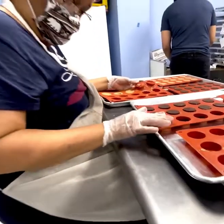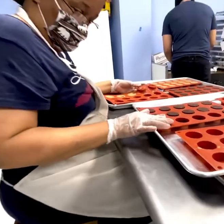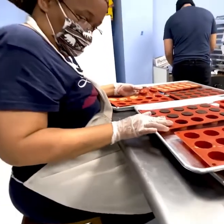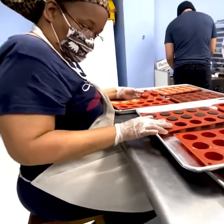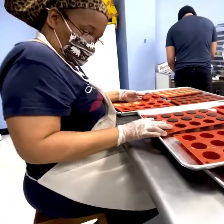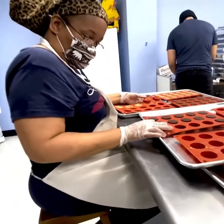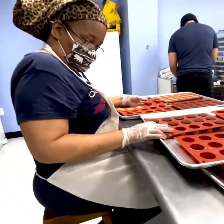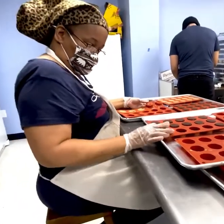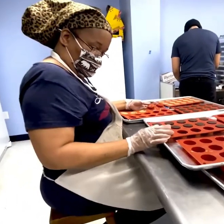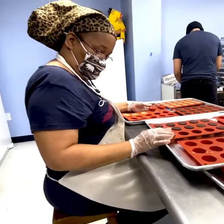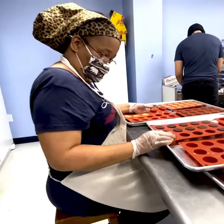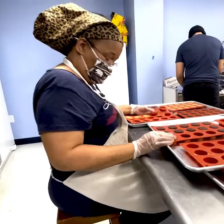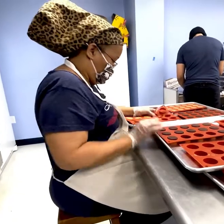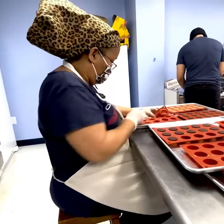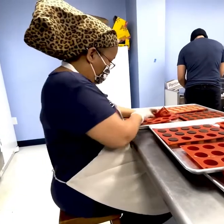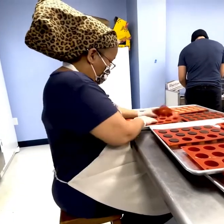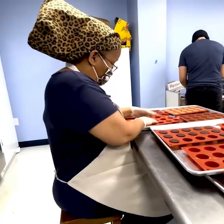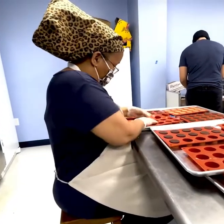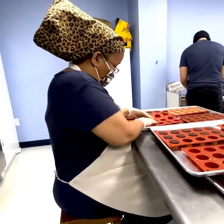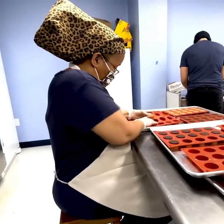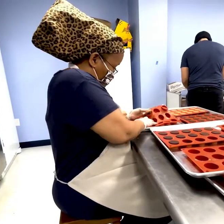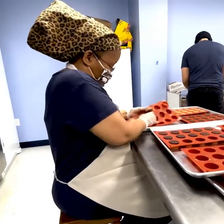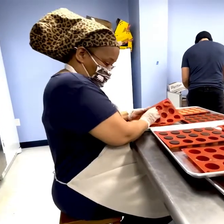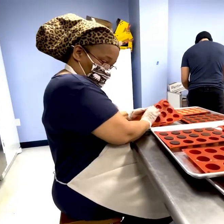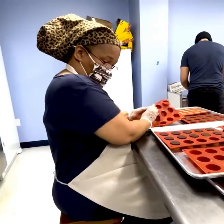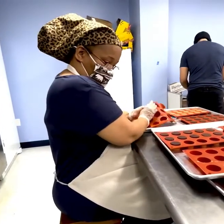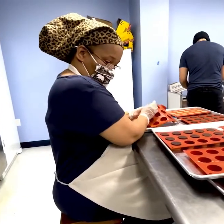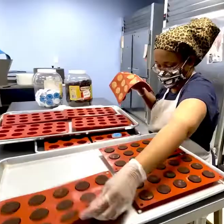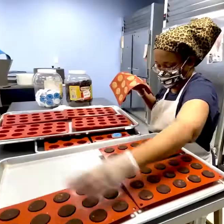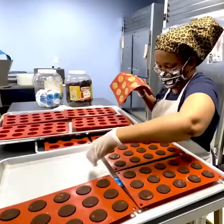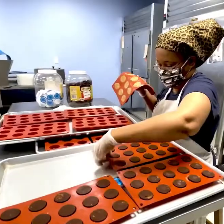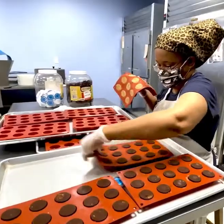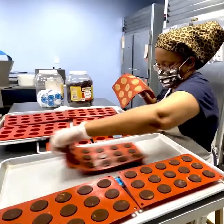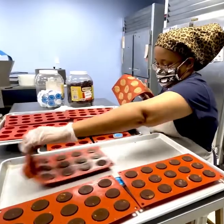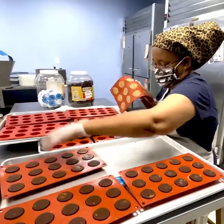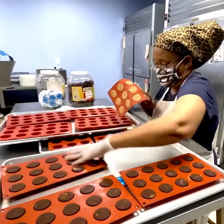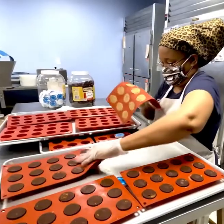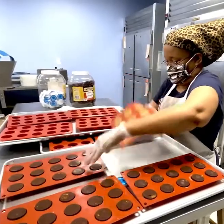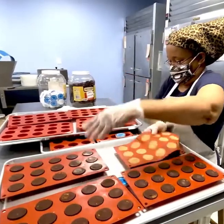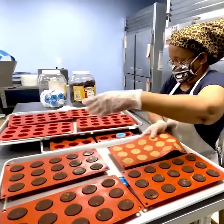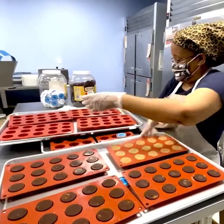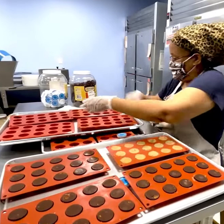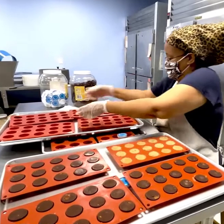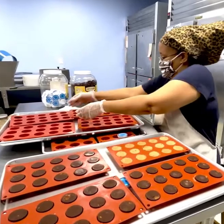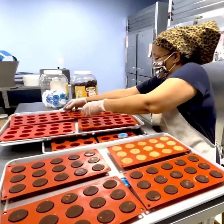I am extremely satisfied, they have accepted me here with open arms I feel very comfortable,